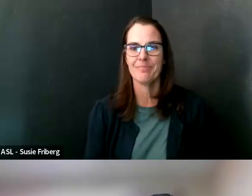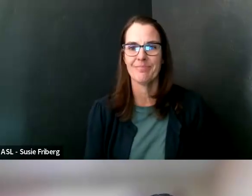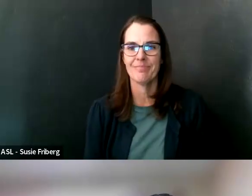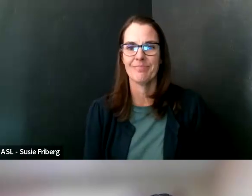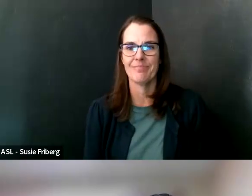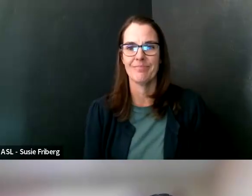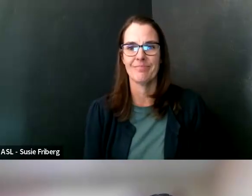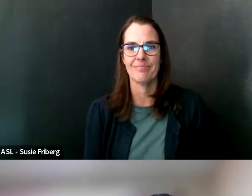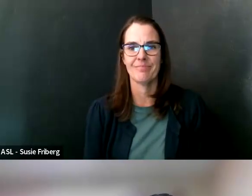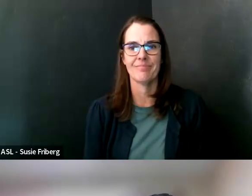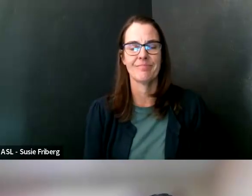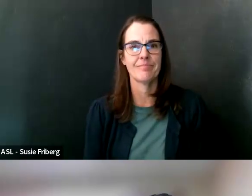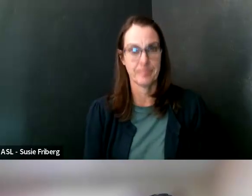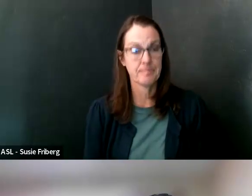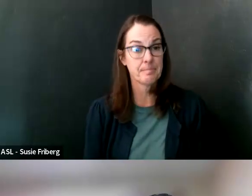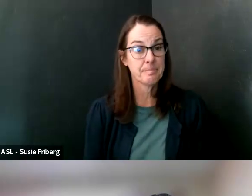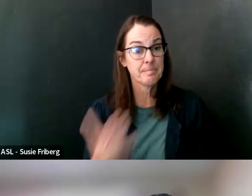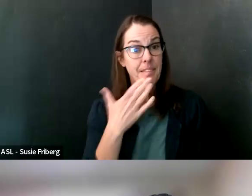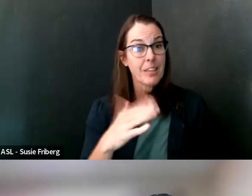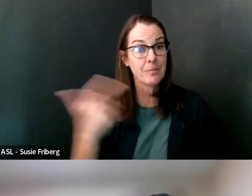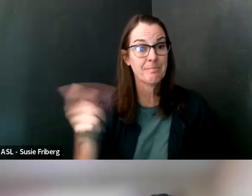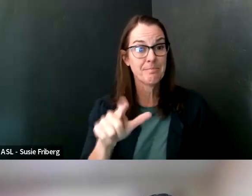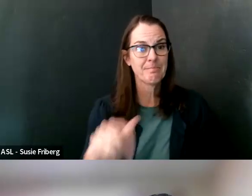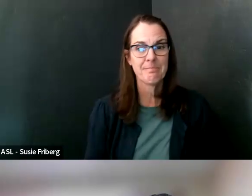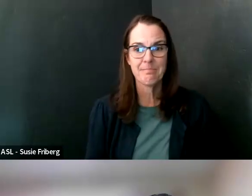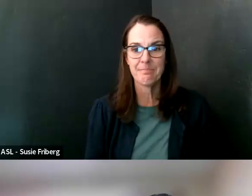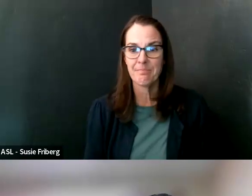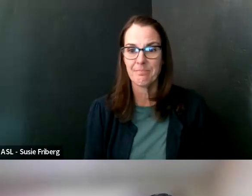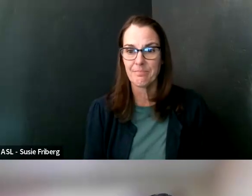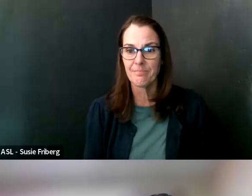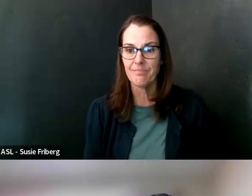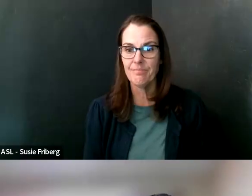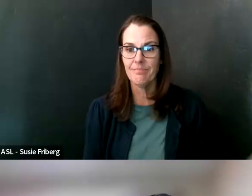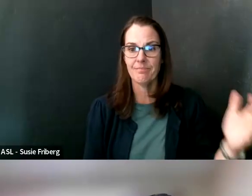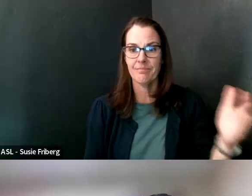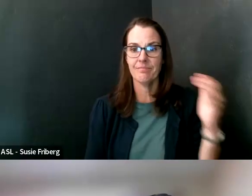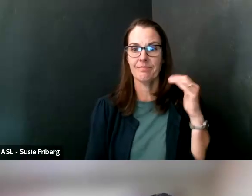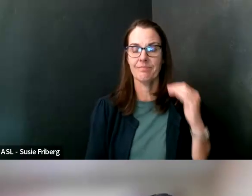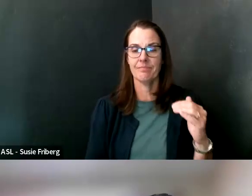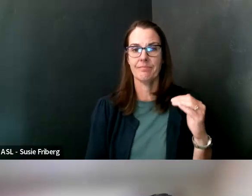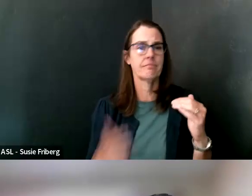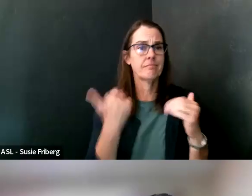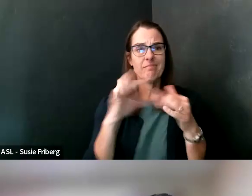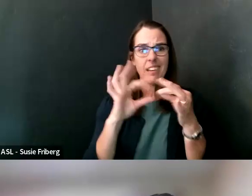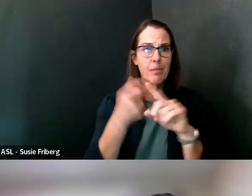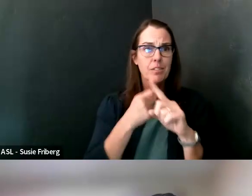Okay, great. Thank you. Um any comments from the board?